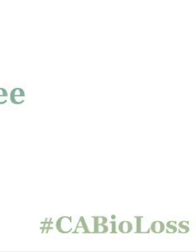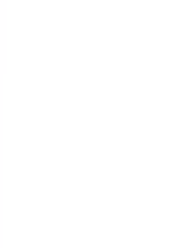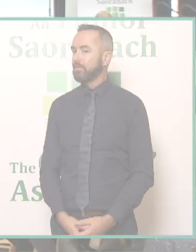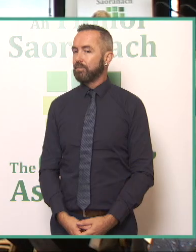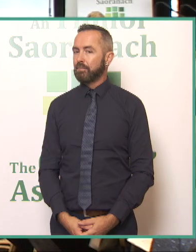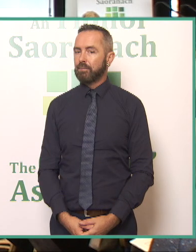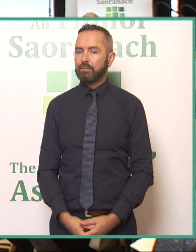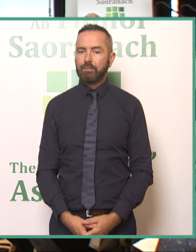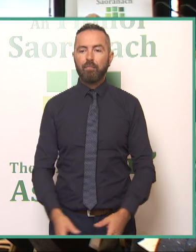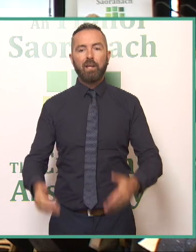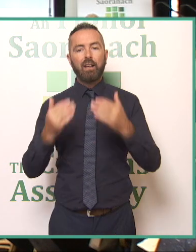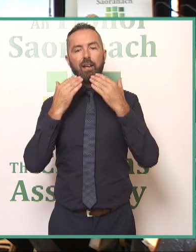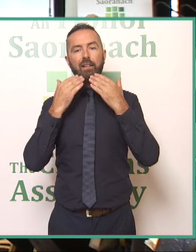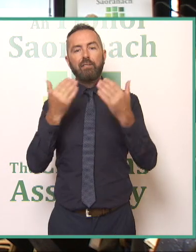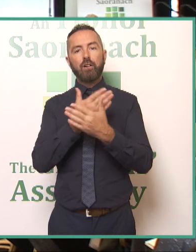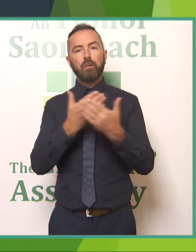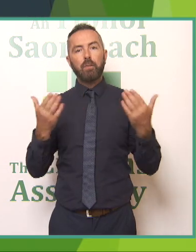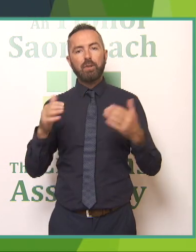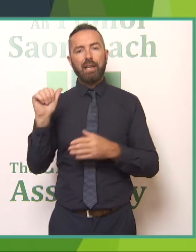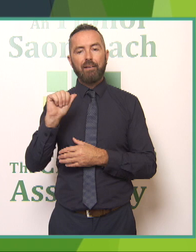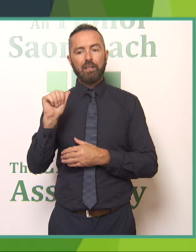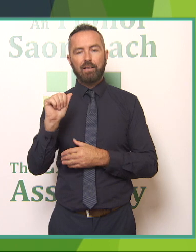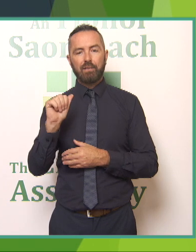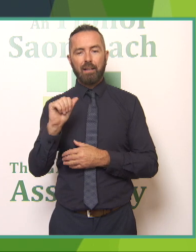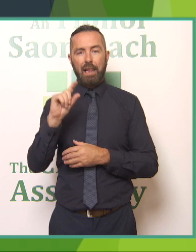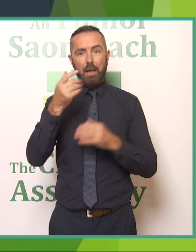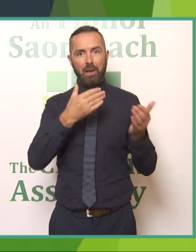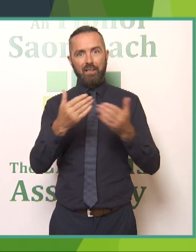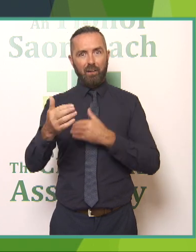thanks very much Evie and I you have to give a good introduction so I won't waste too much time